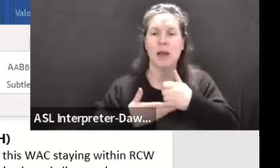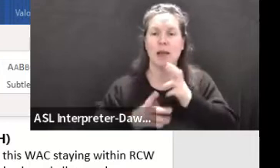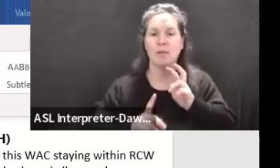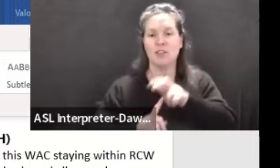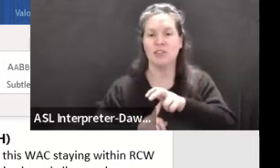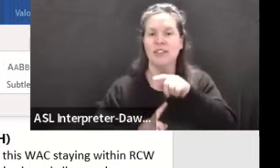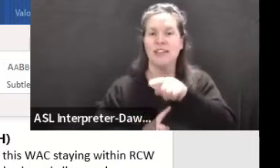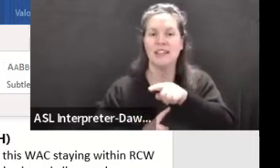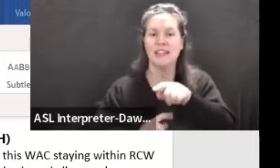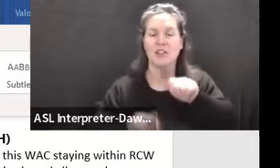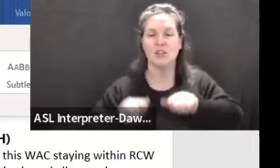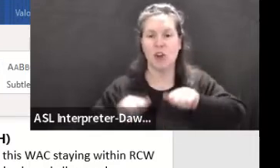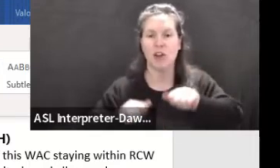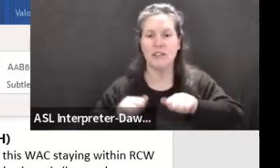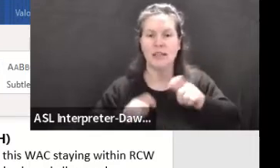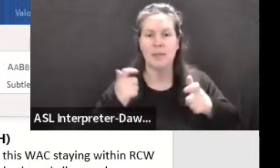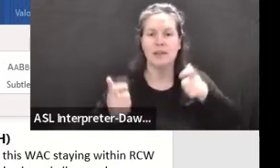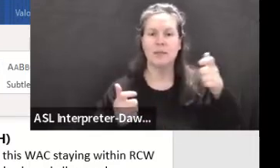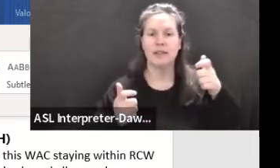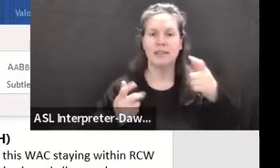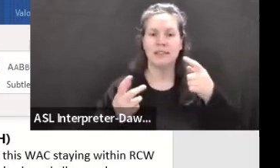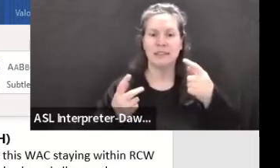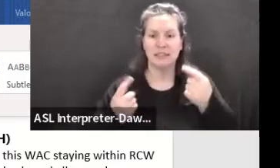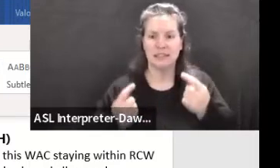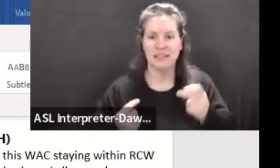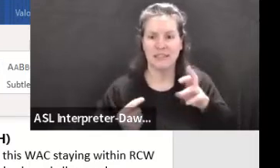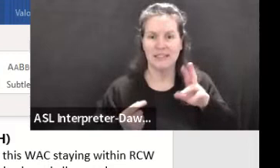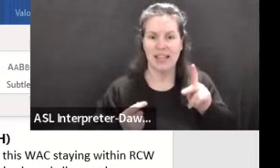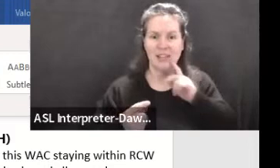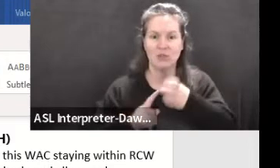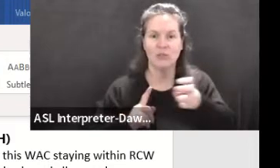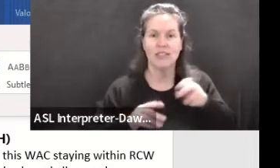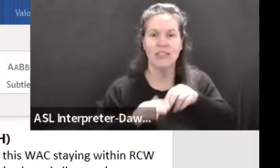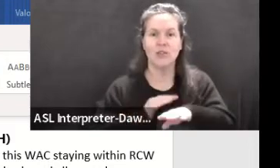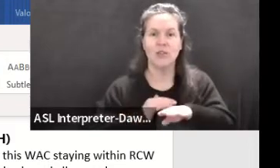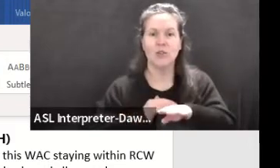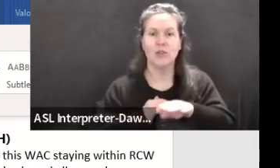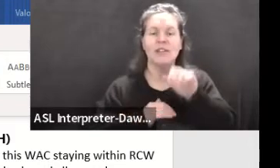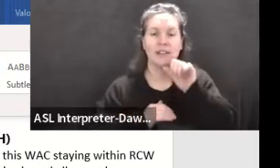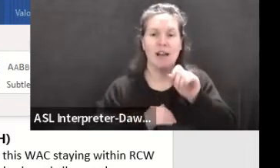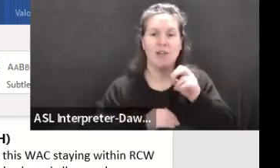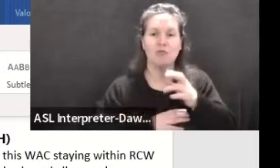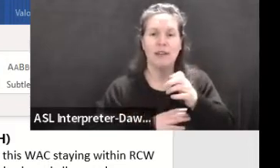and monumental task of trying to transition to an anti-racist institution, is by collaborating